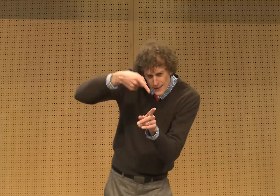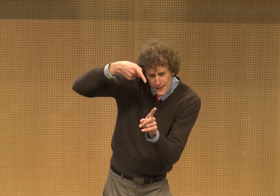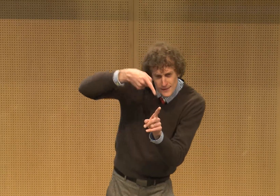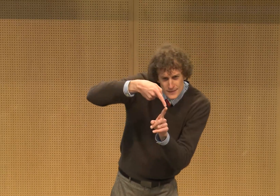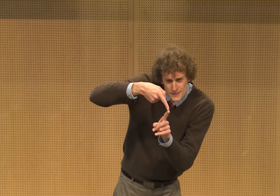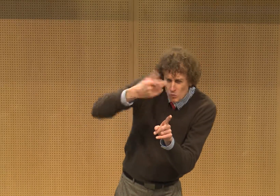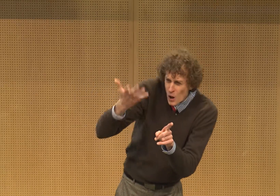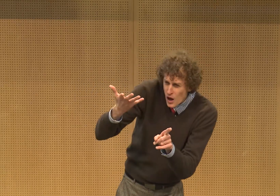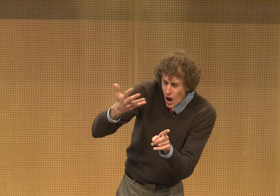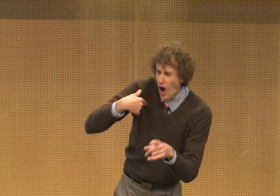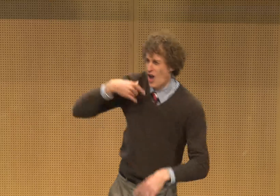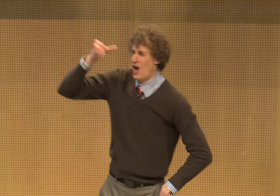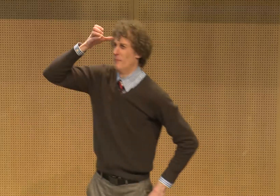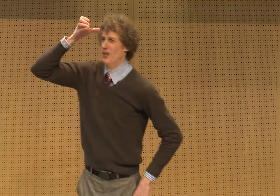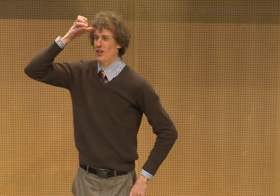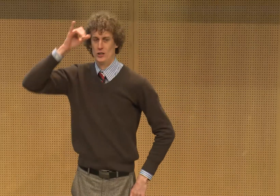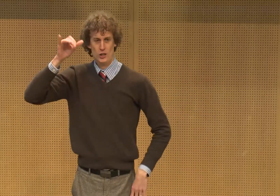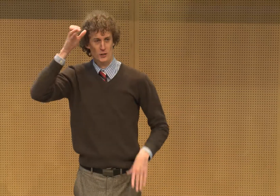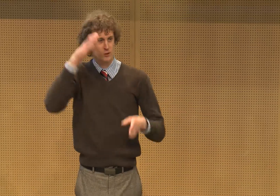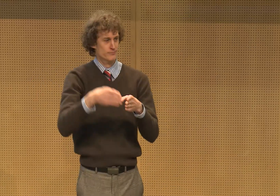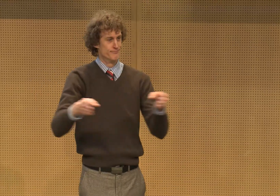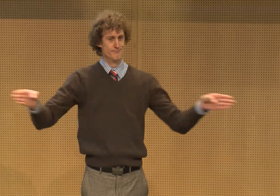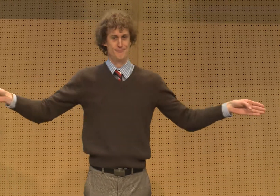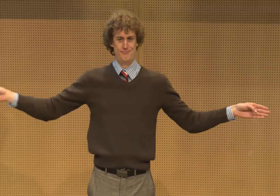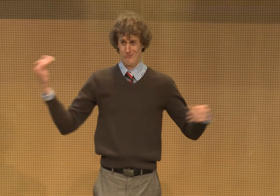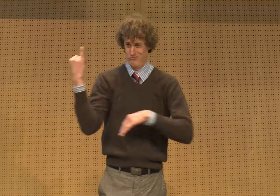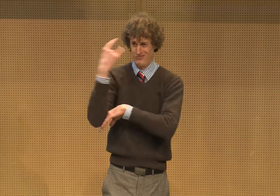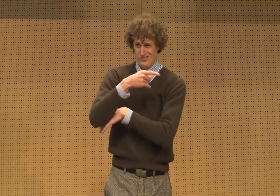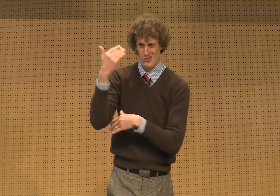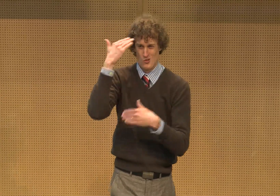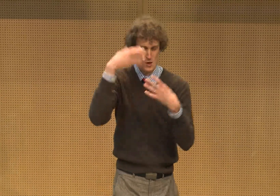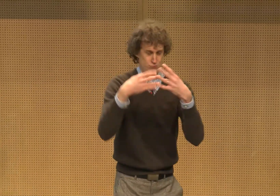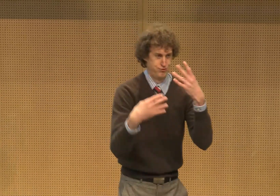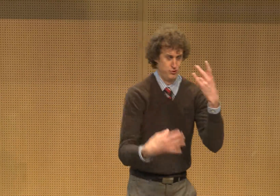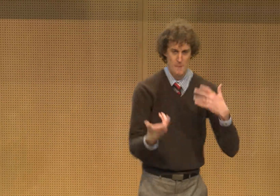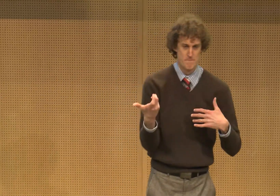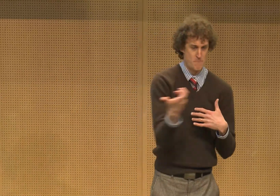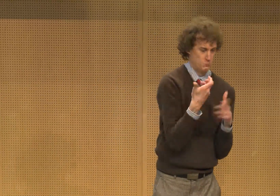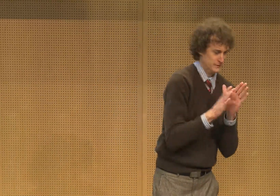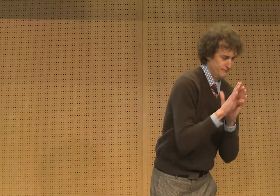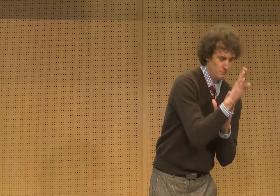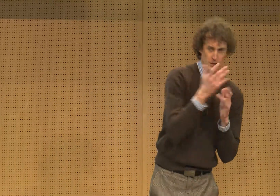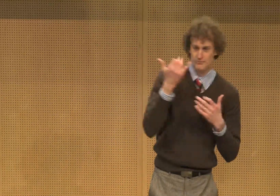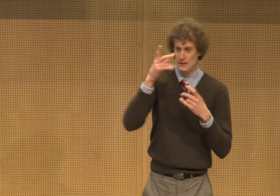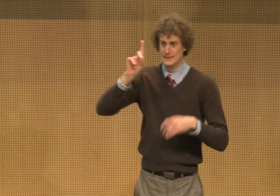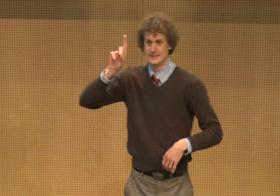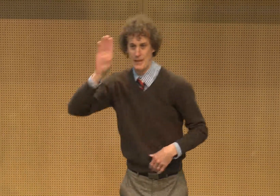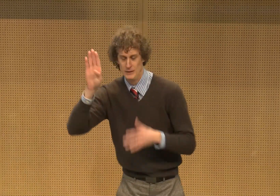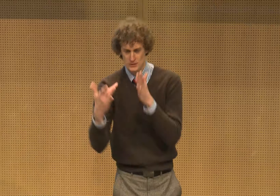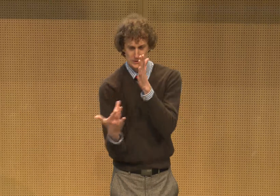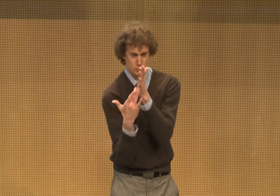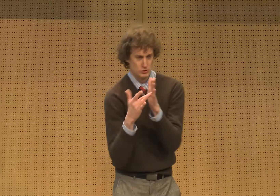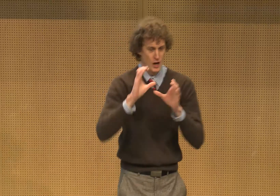So I needed to figure out what specific area I would like to get into because computers, that is a very broad field.